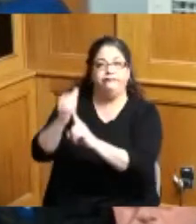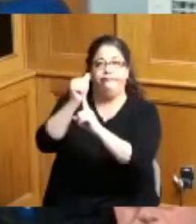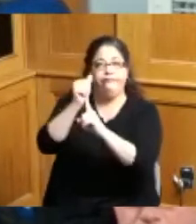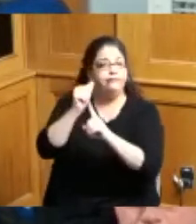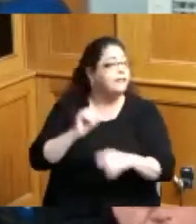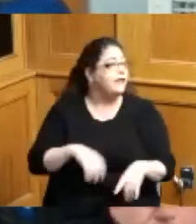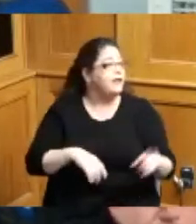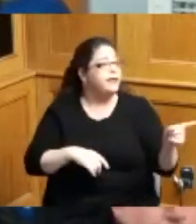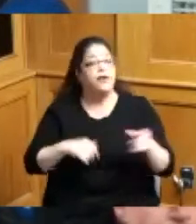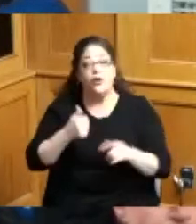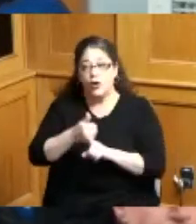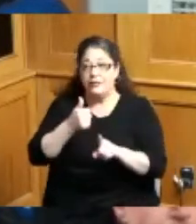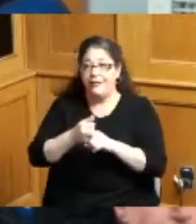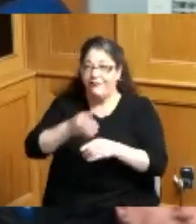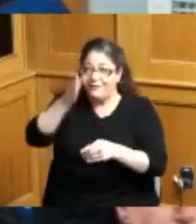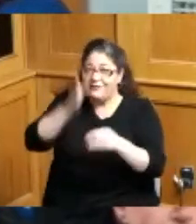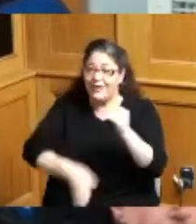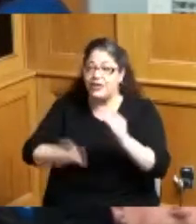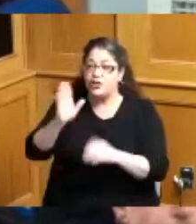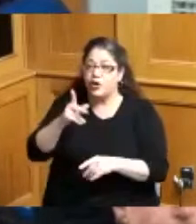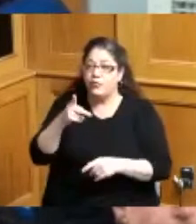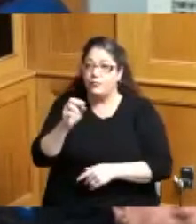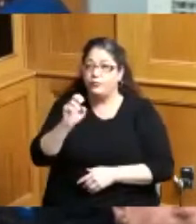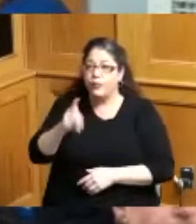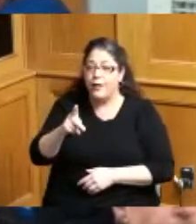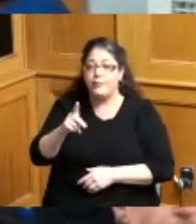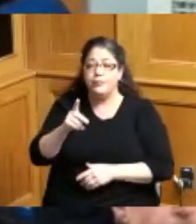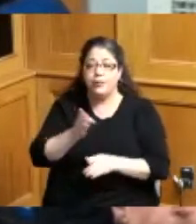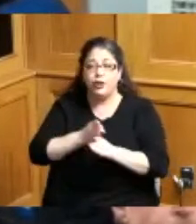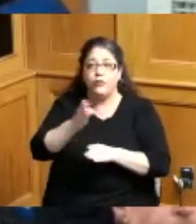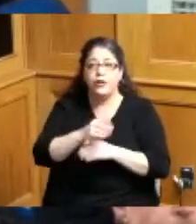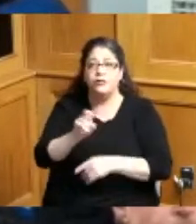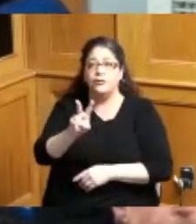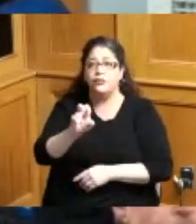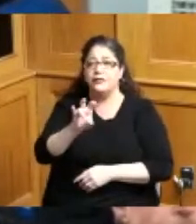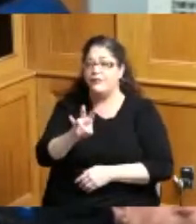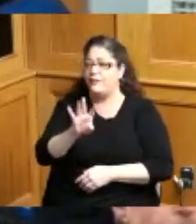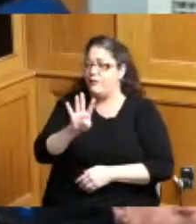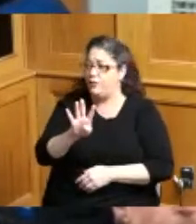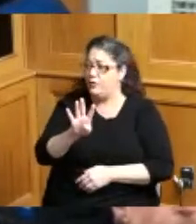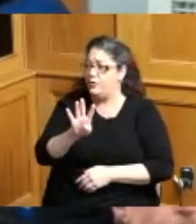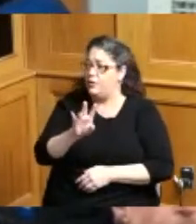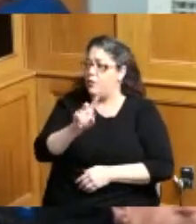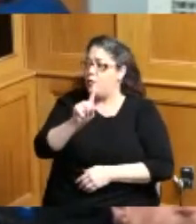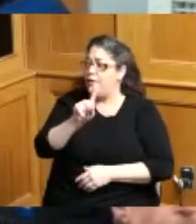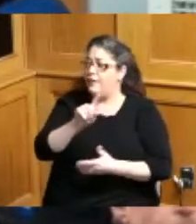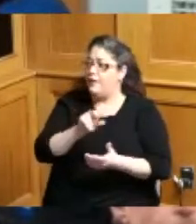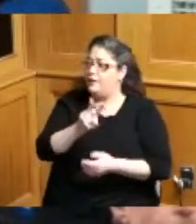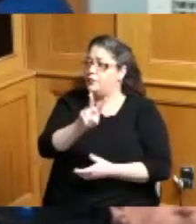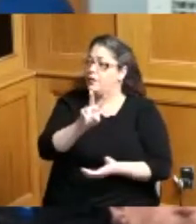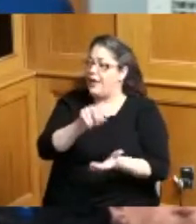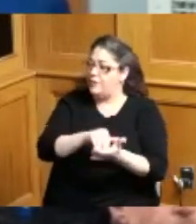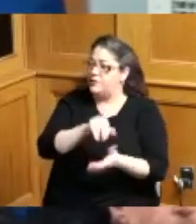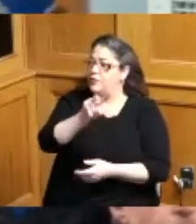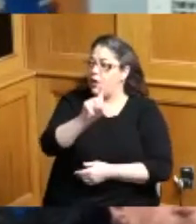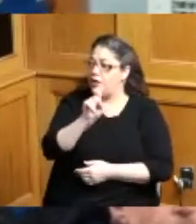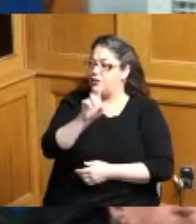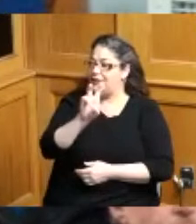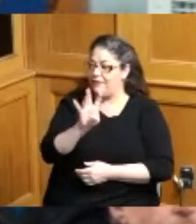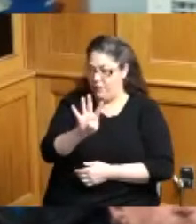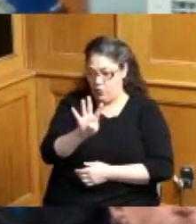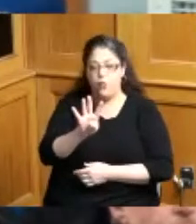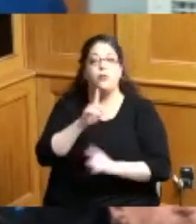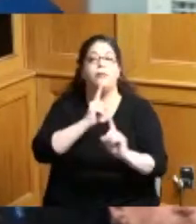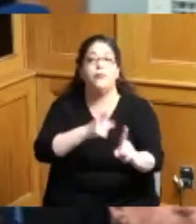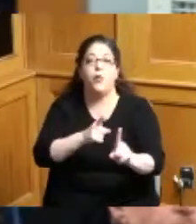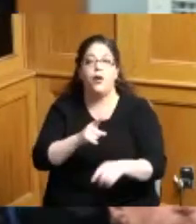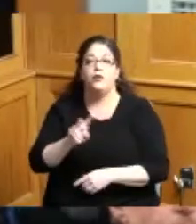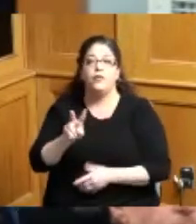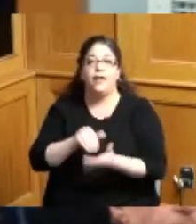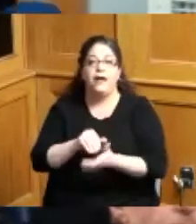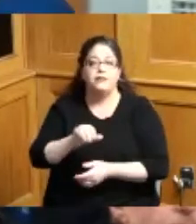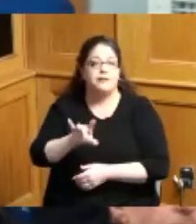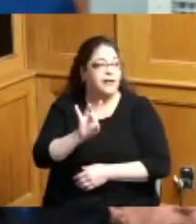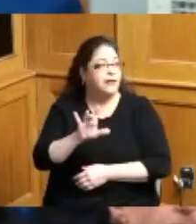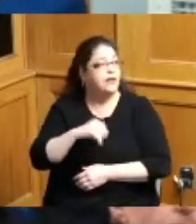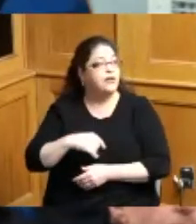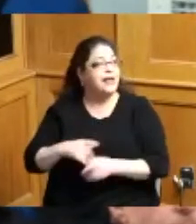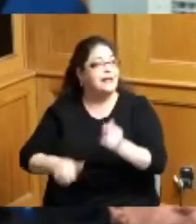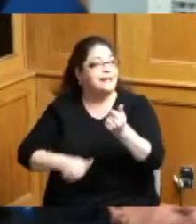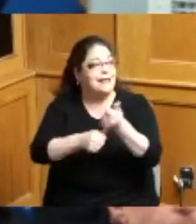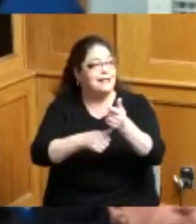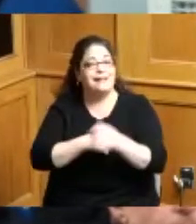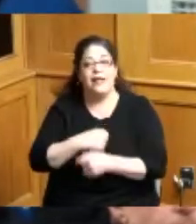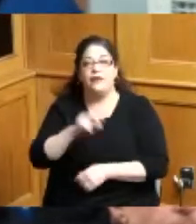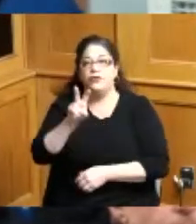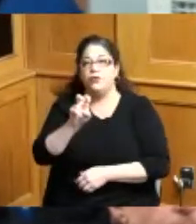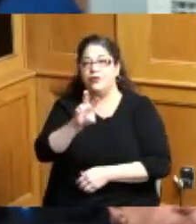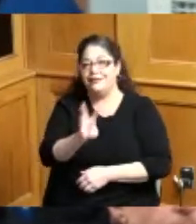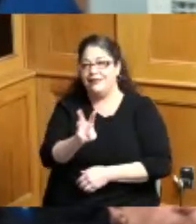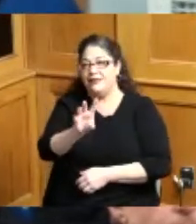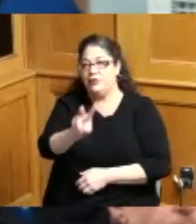finished her prep career with 2174 points 723 rebounds 418 assists and 262 steals she also ranks